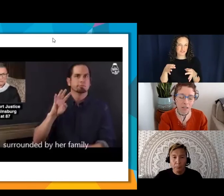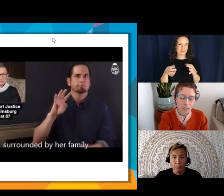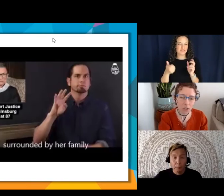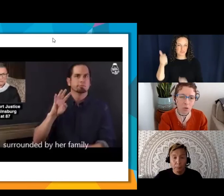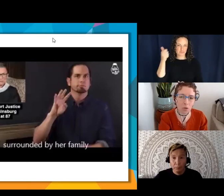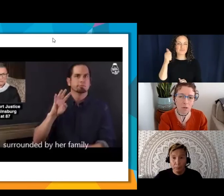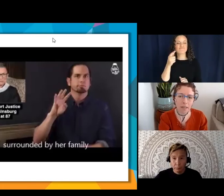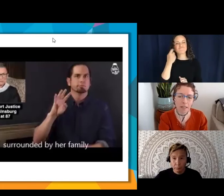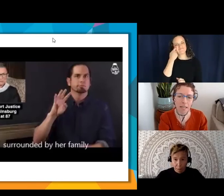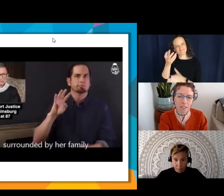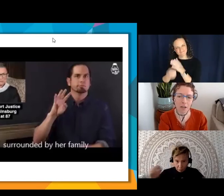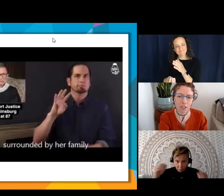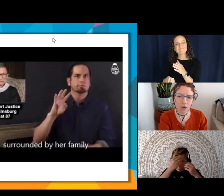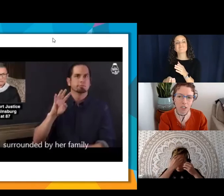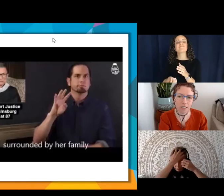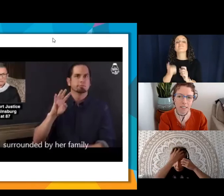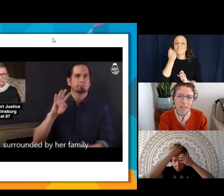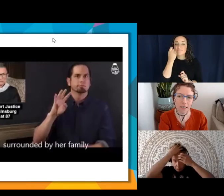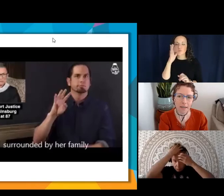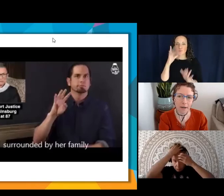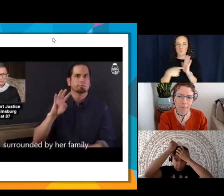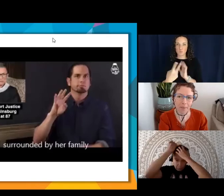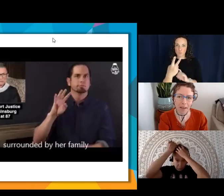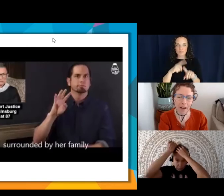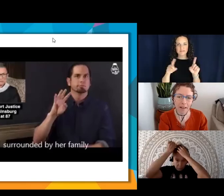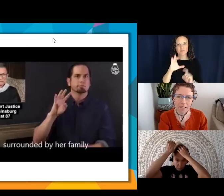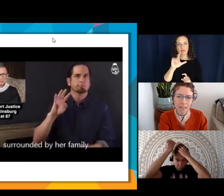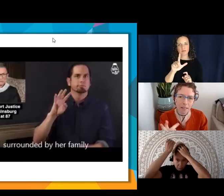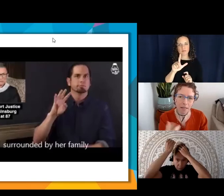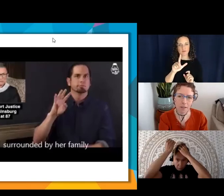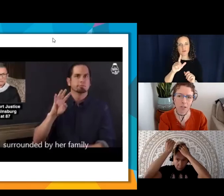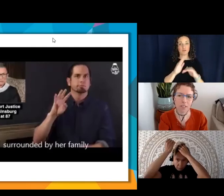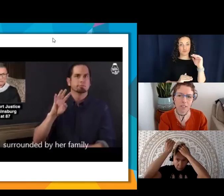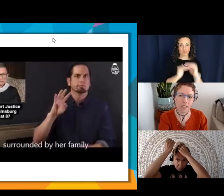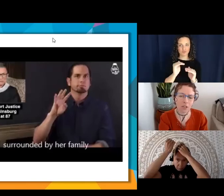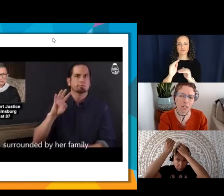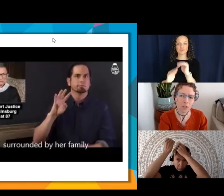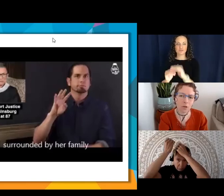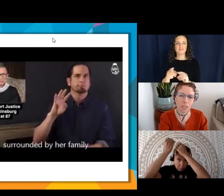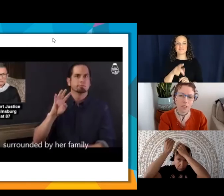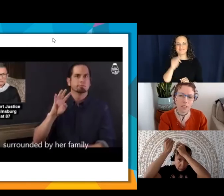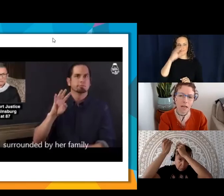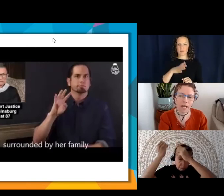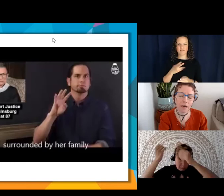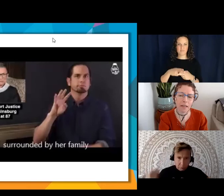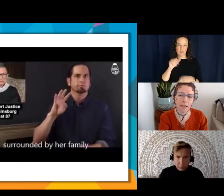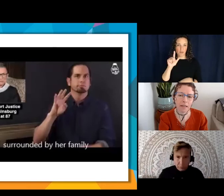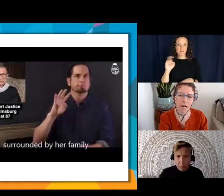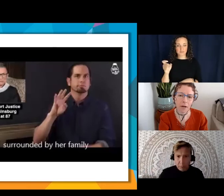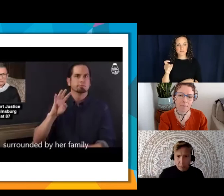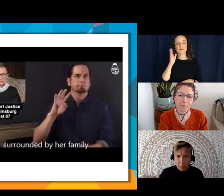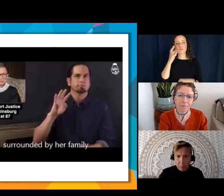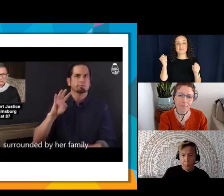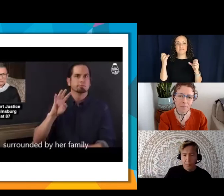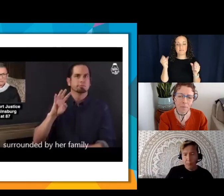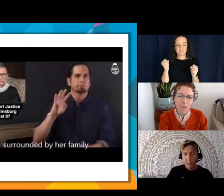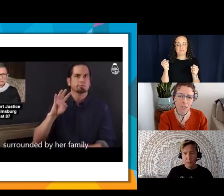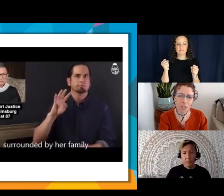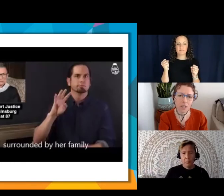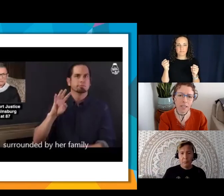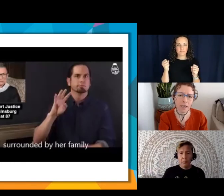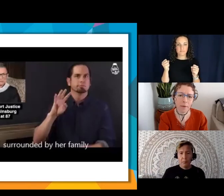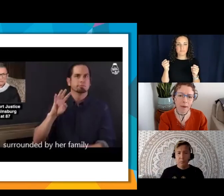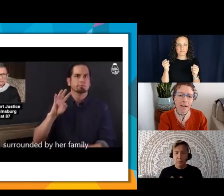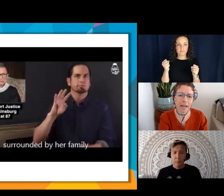these two classifier constructions. Alex, the newscaster here, is going to sign ‘she